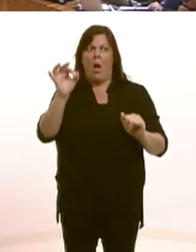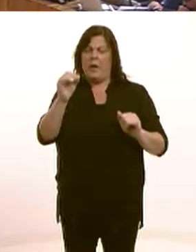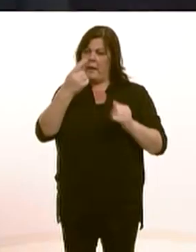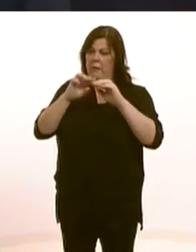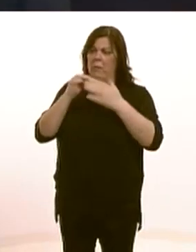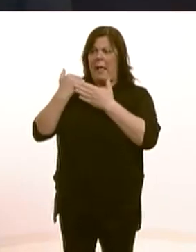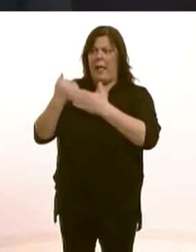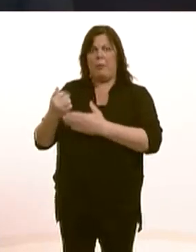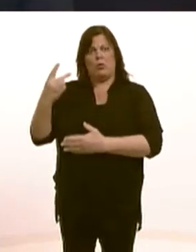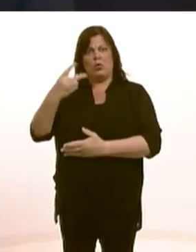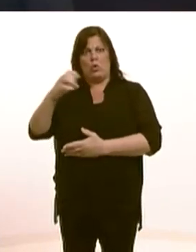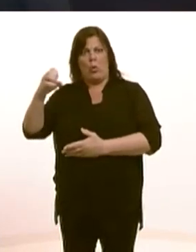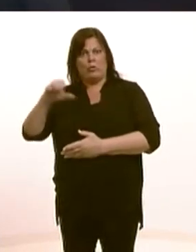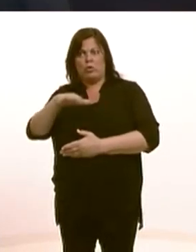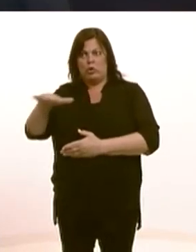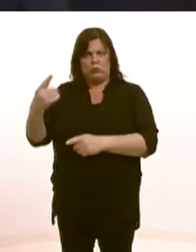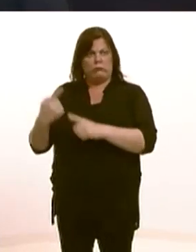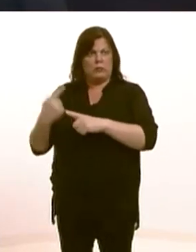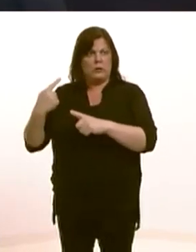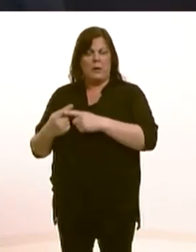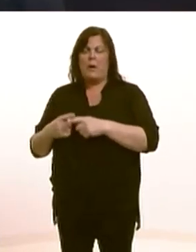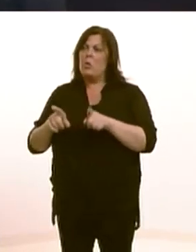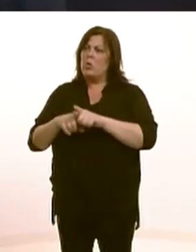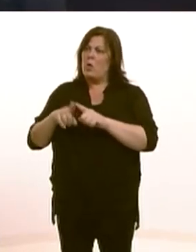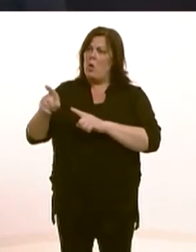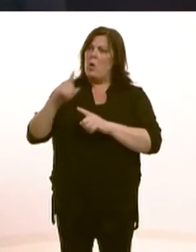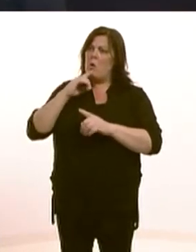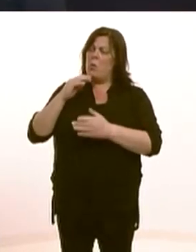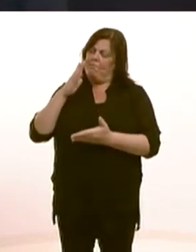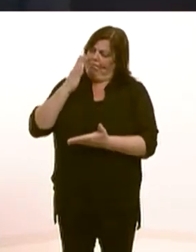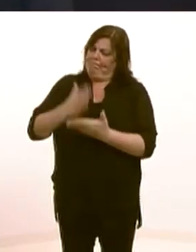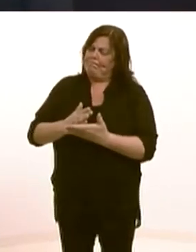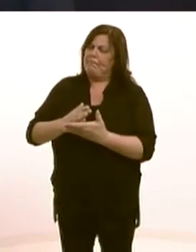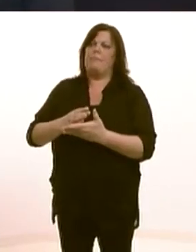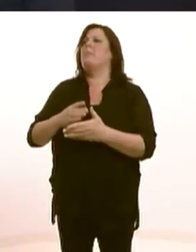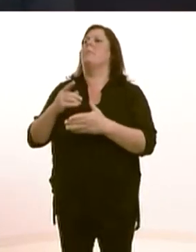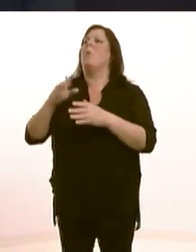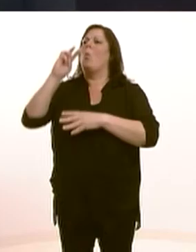And I would ask also that you commit Wales to helping in this unprecedented crisis by